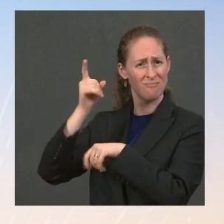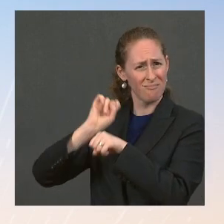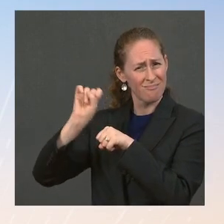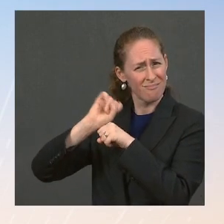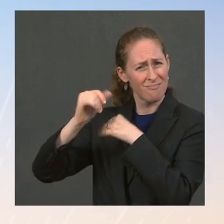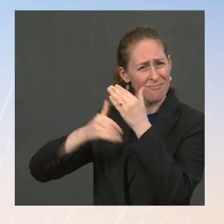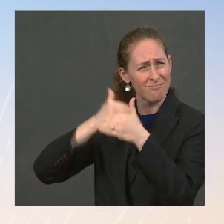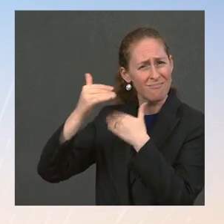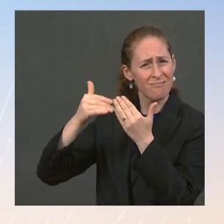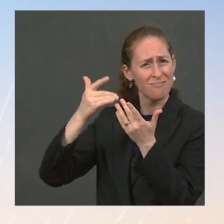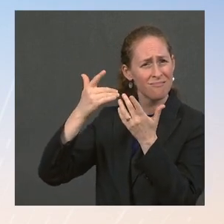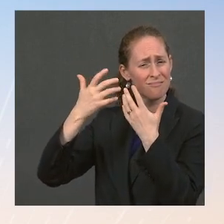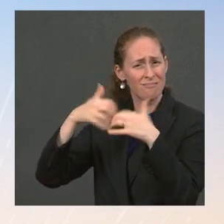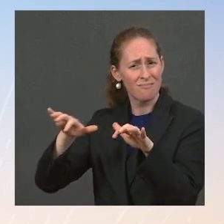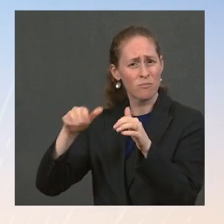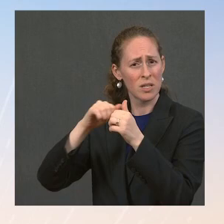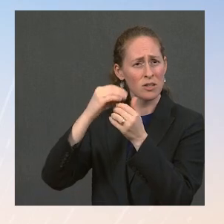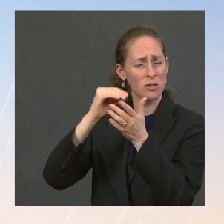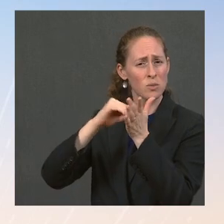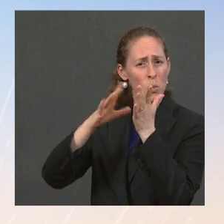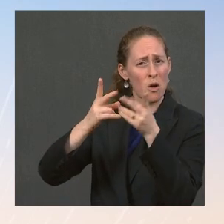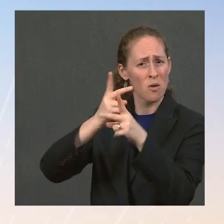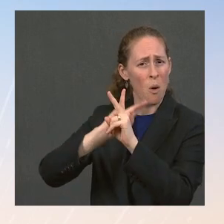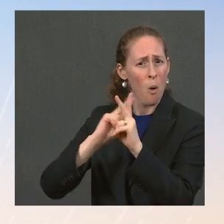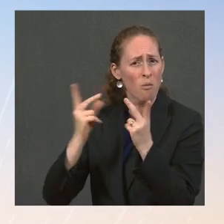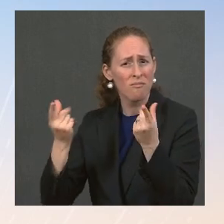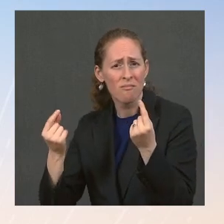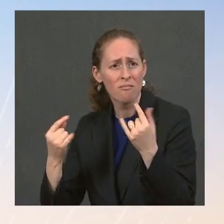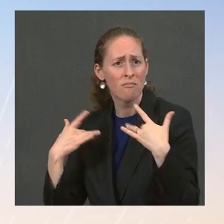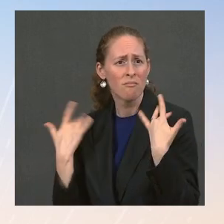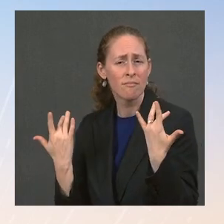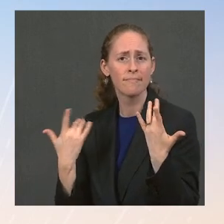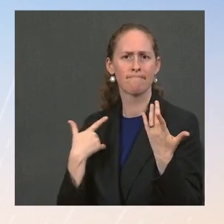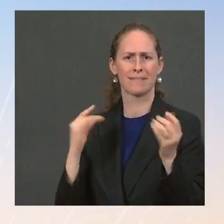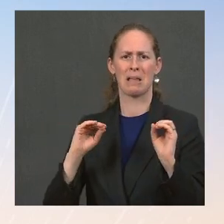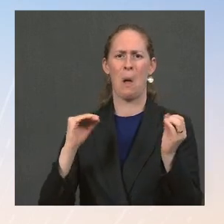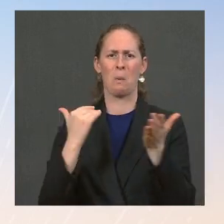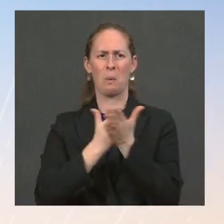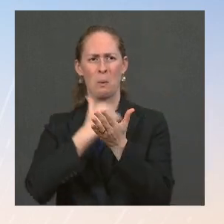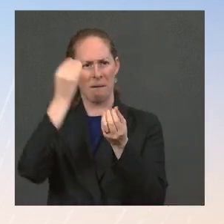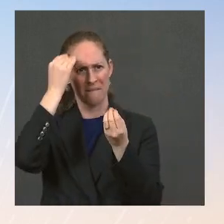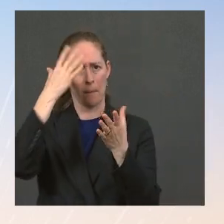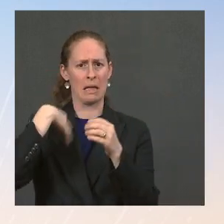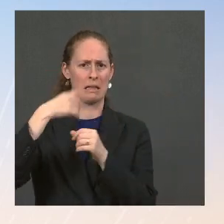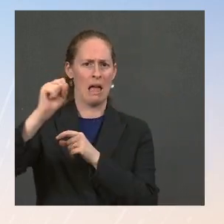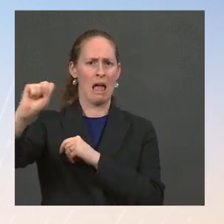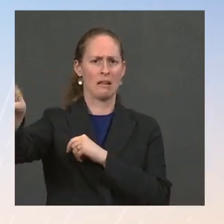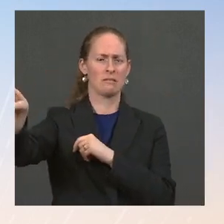Ms. Psaki: I don't have it. I don't have any update on it. I can -- I can see if there's an update from the Department of Education. Go ahead, Patsy. And then I'll come back to you. The Press: Thank you, Jen.